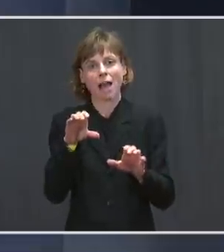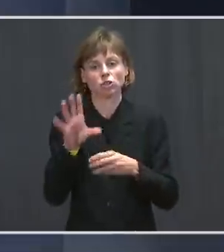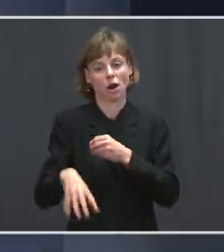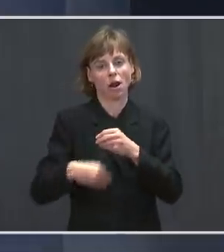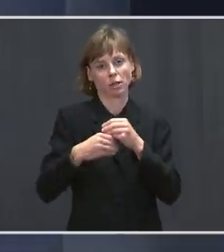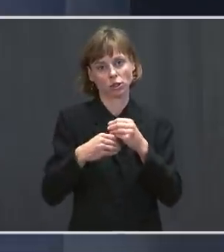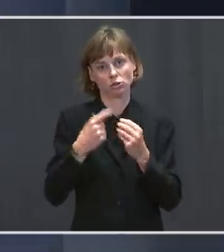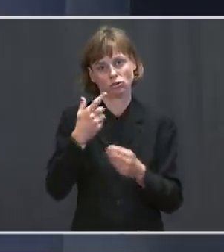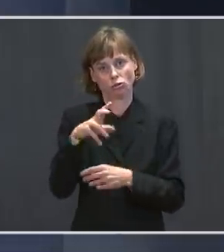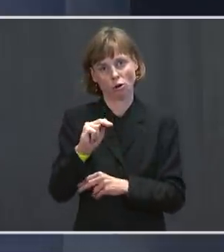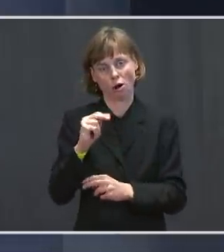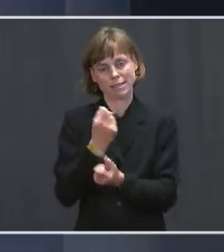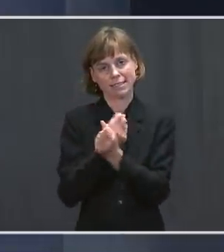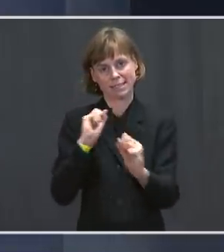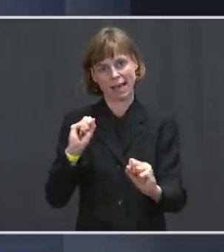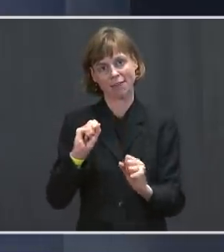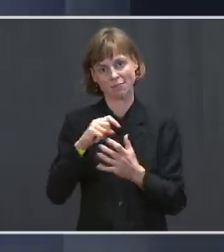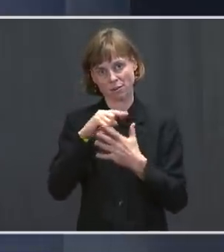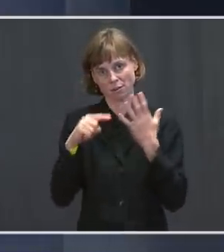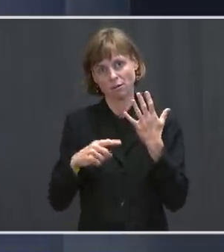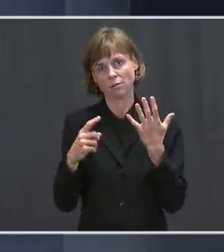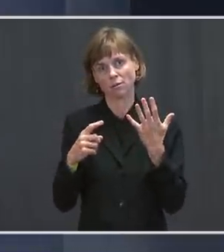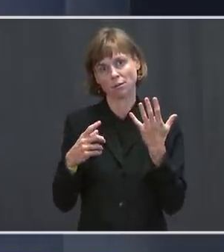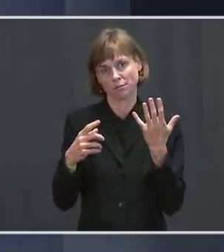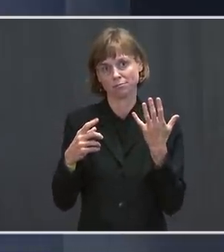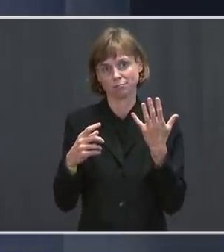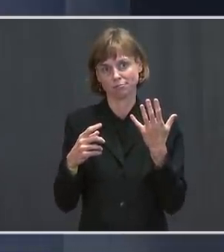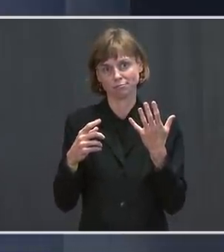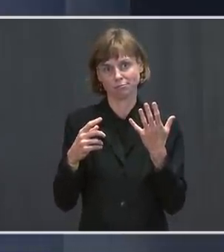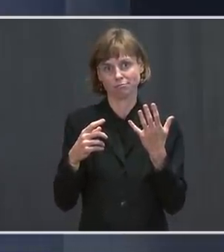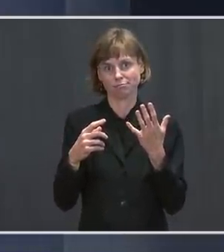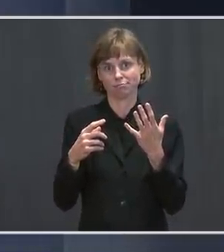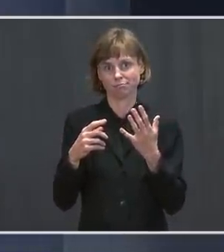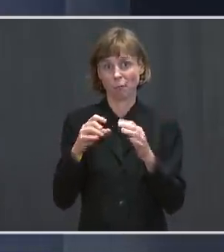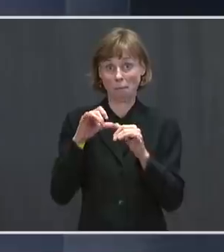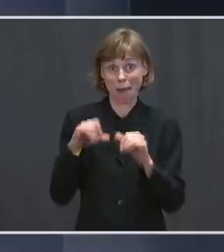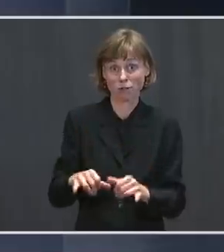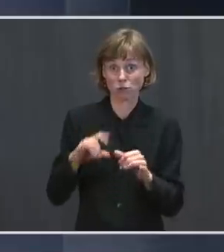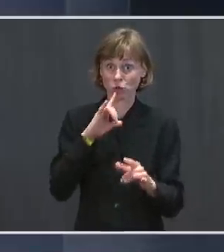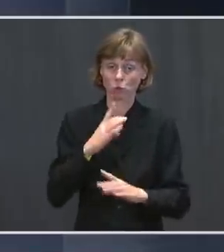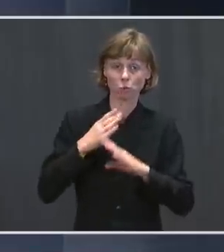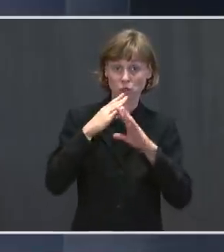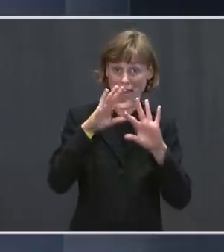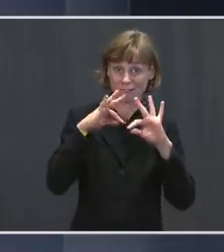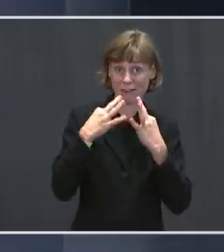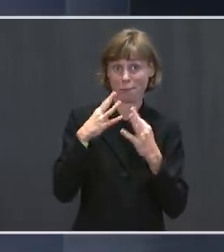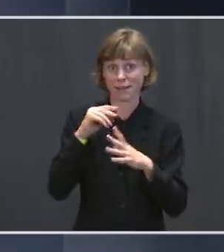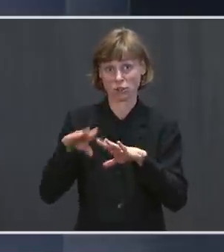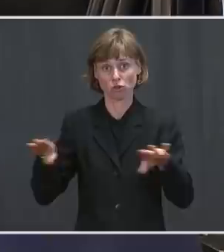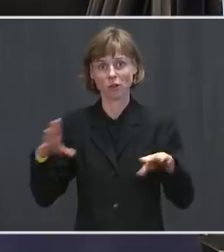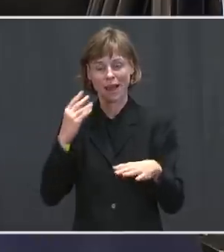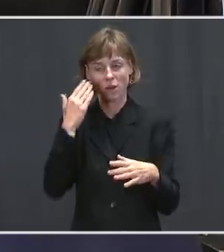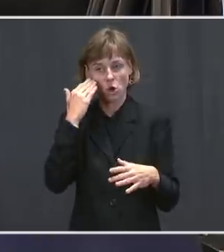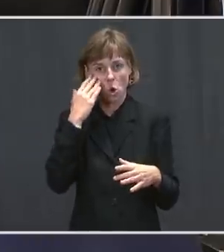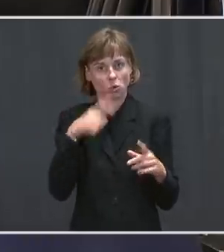to protect families and children and knows that there's support across the American public for that. The Press: Of course, I guess that's up to him though,